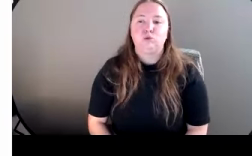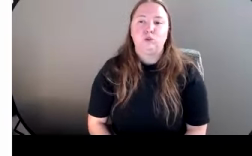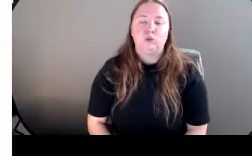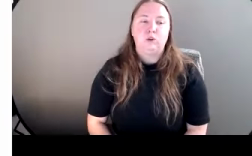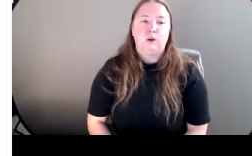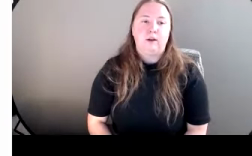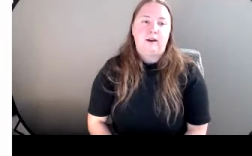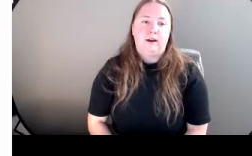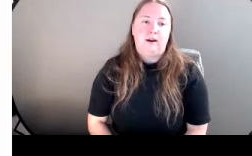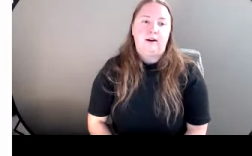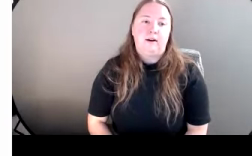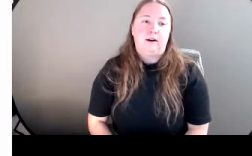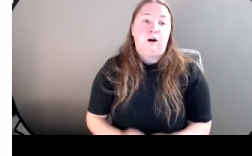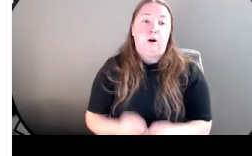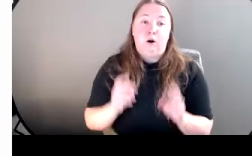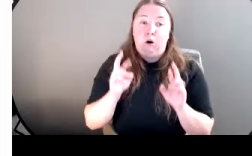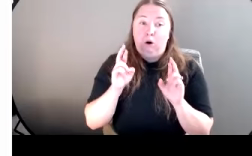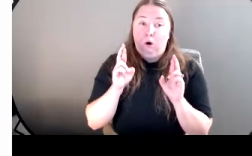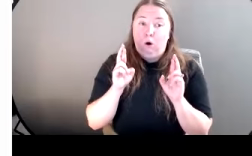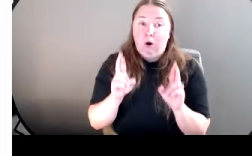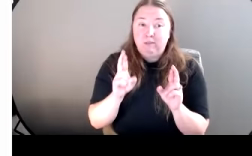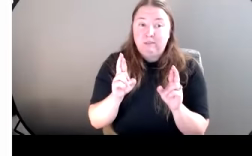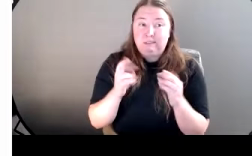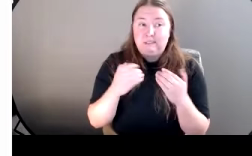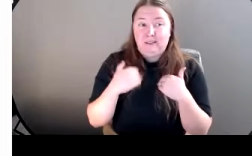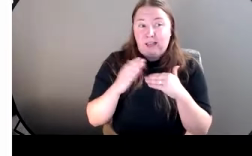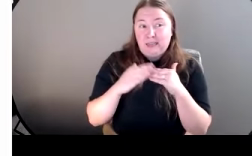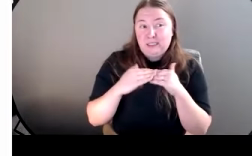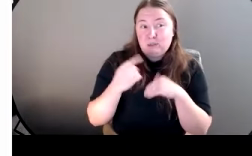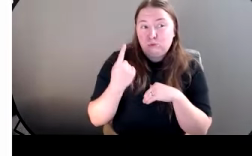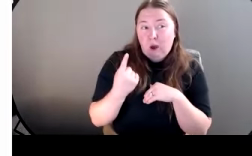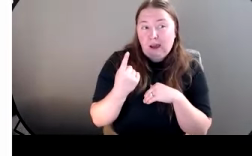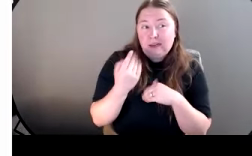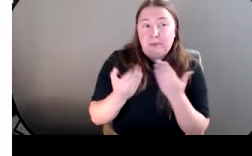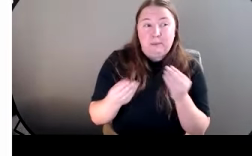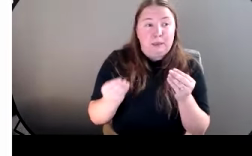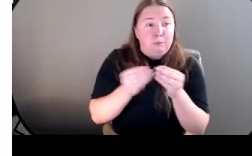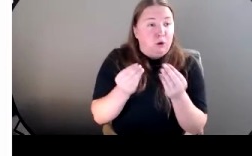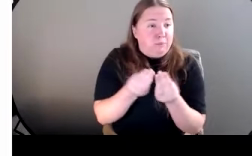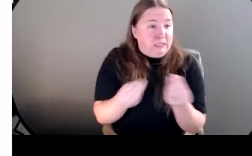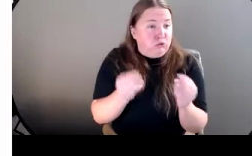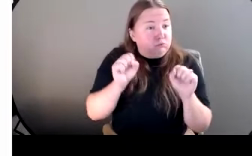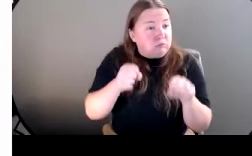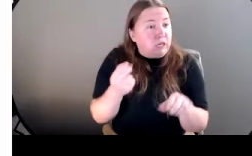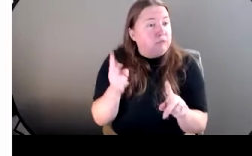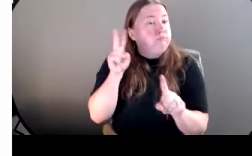and hopefully you will walk away with, at least one, if not more, materials that you can use in your course today.